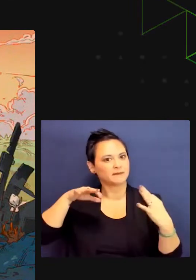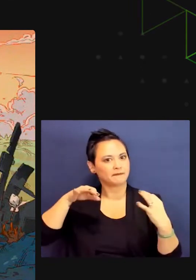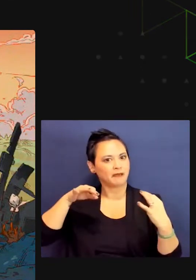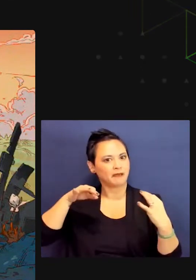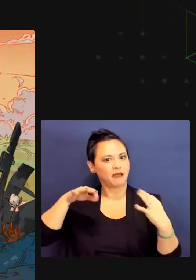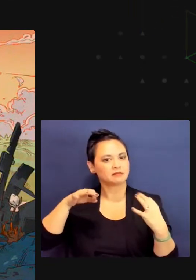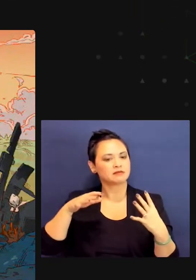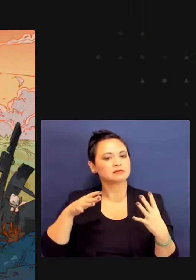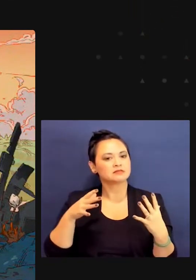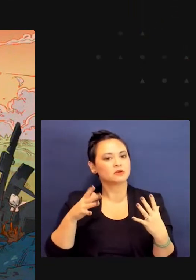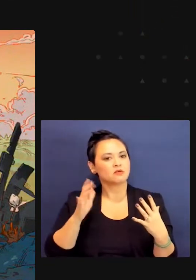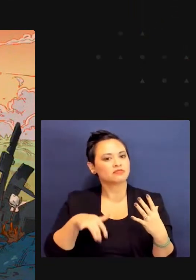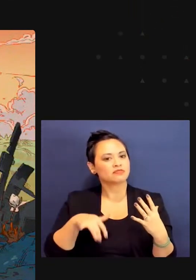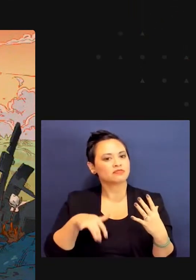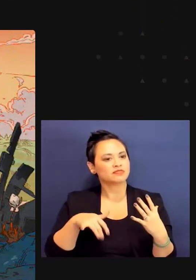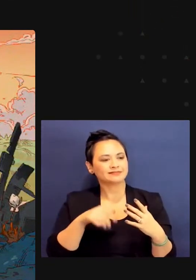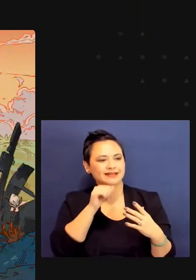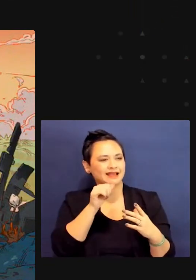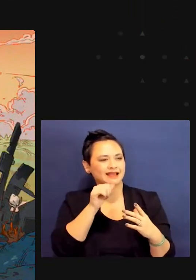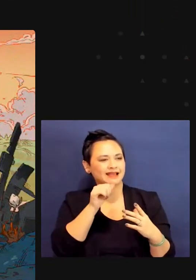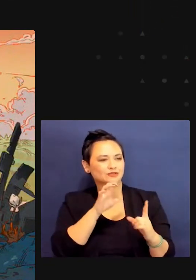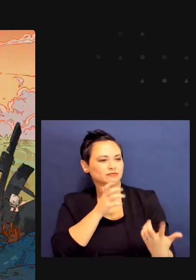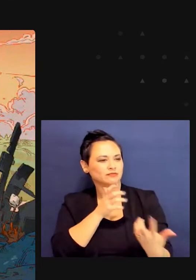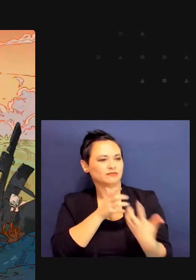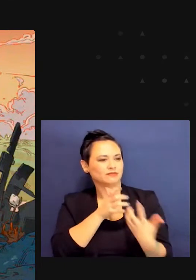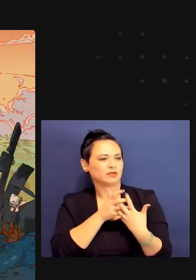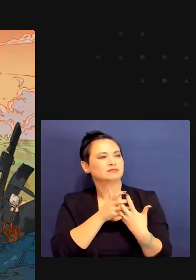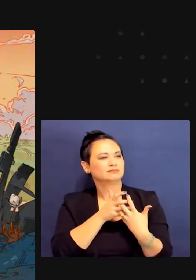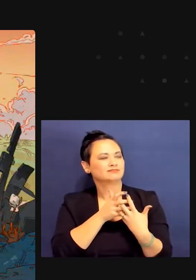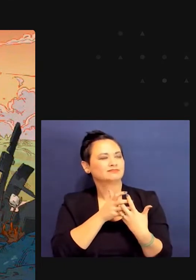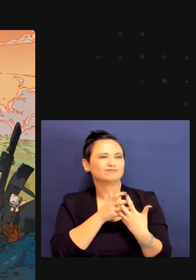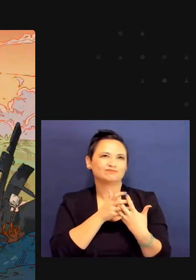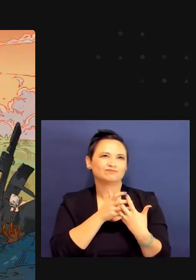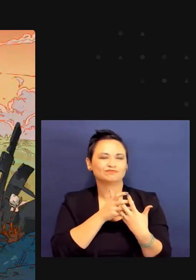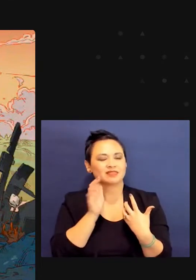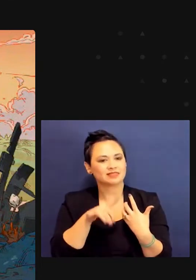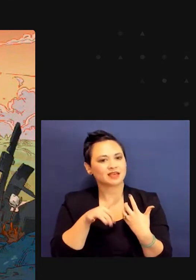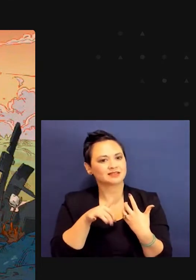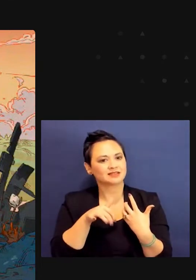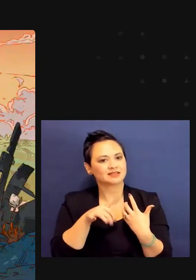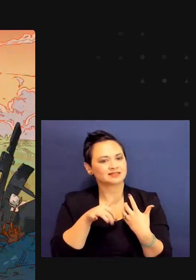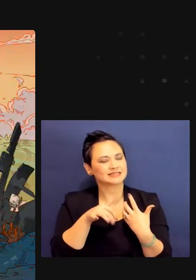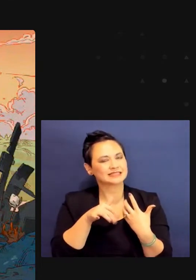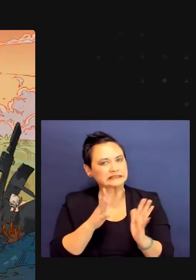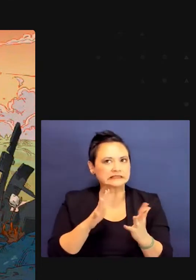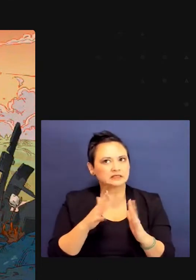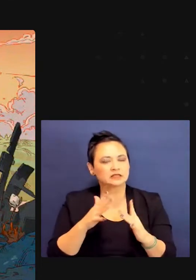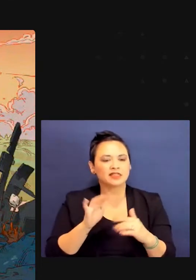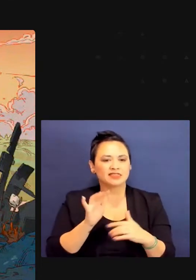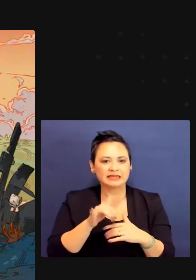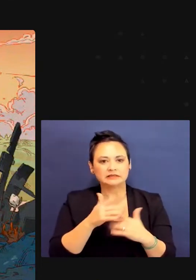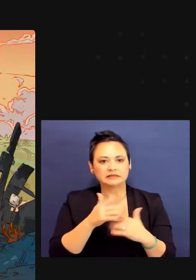And that is one, very subjective. And two, can be filled with unconscious bias, right?